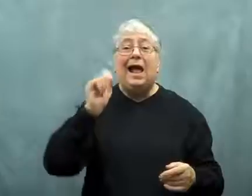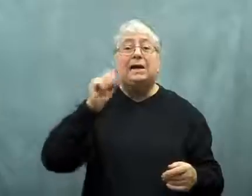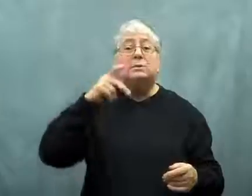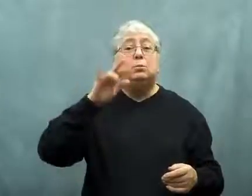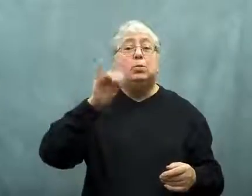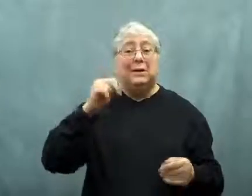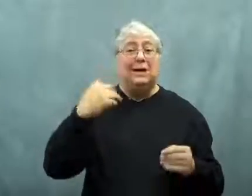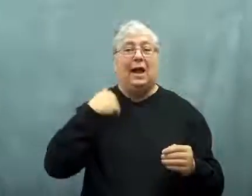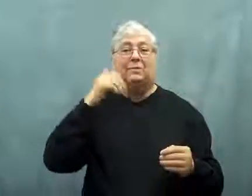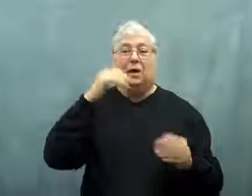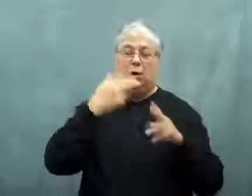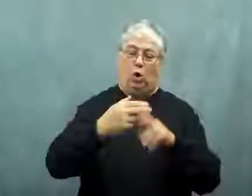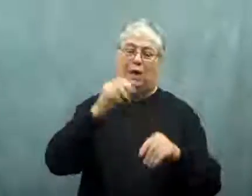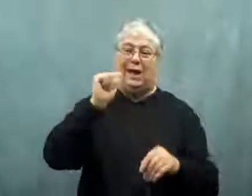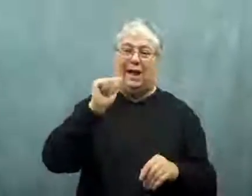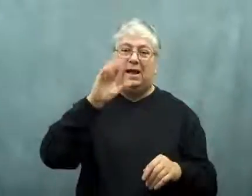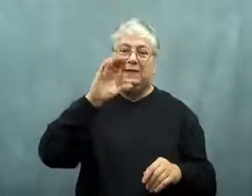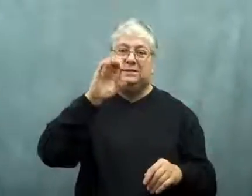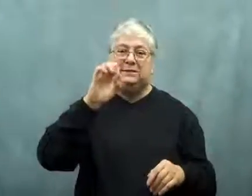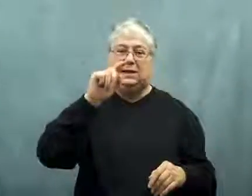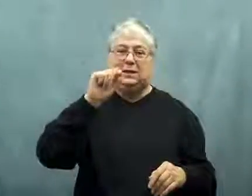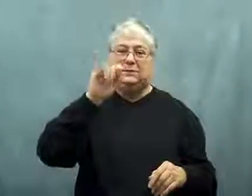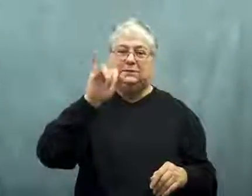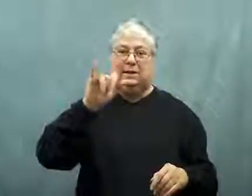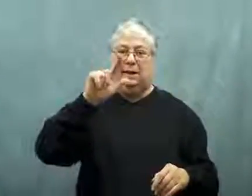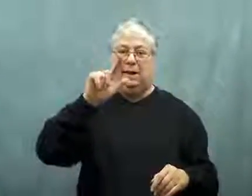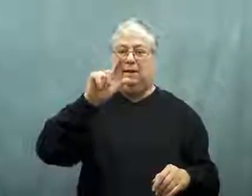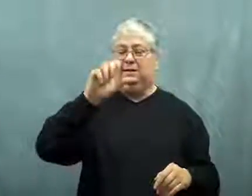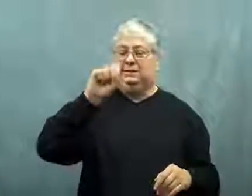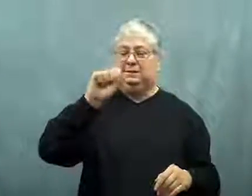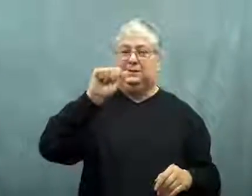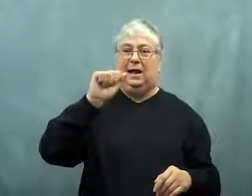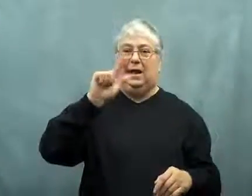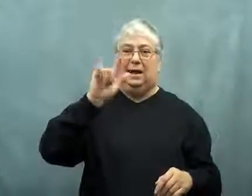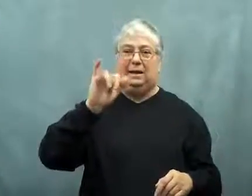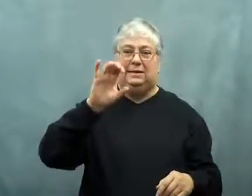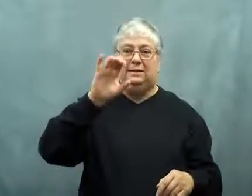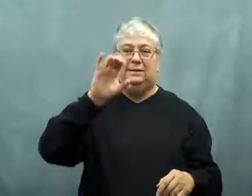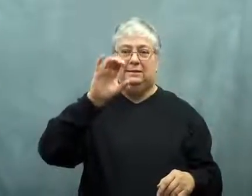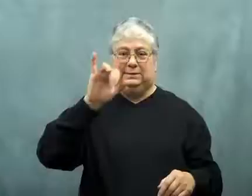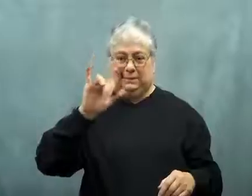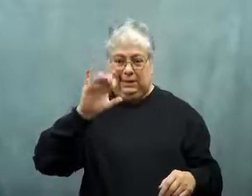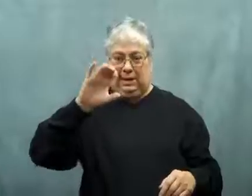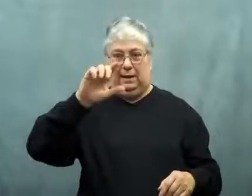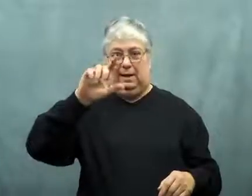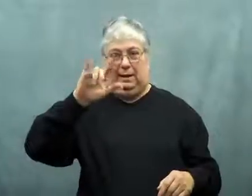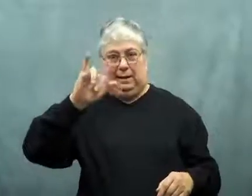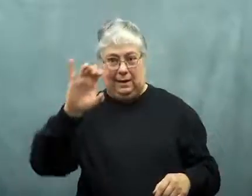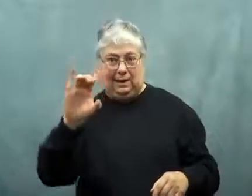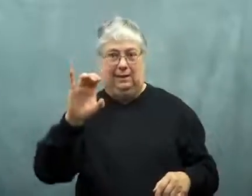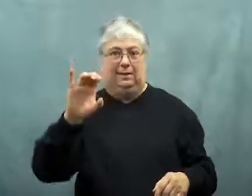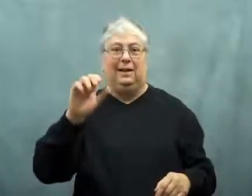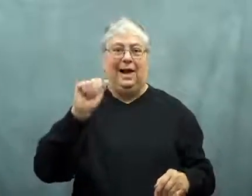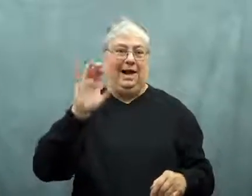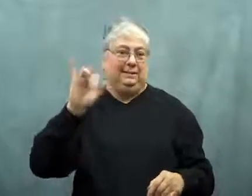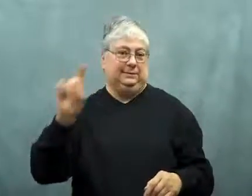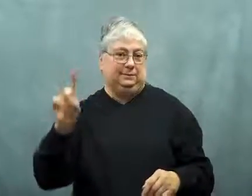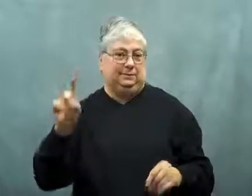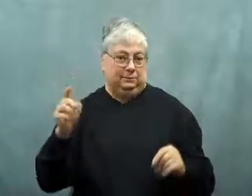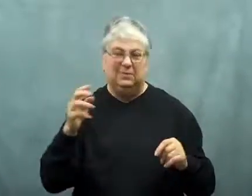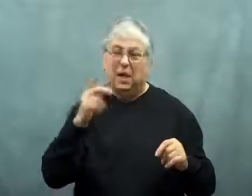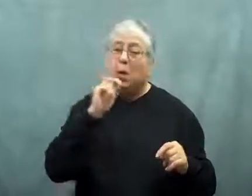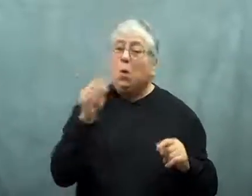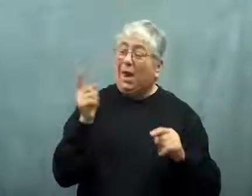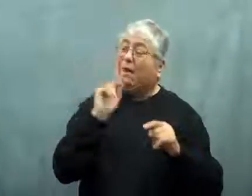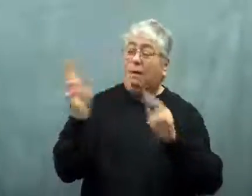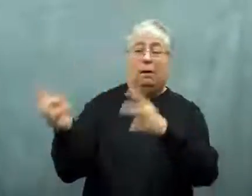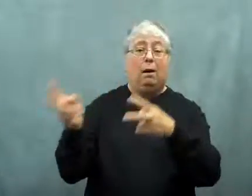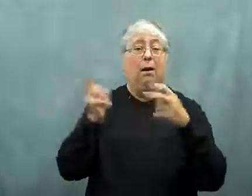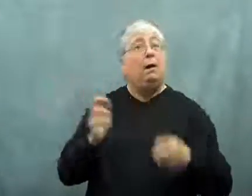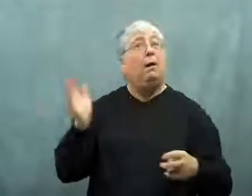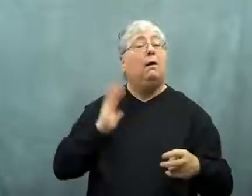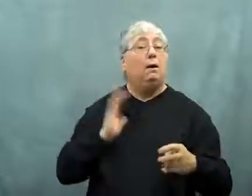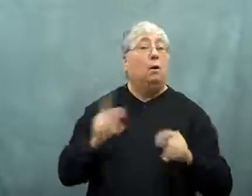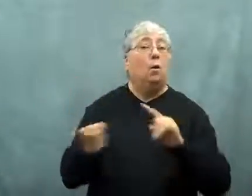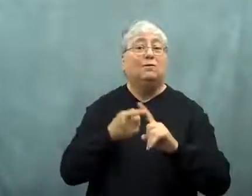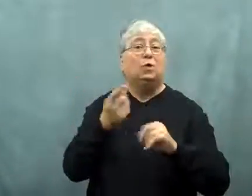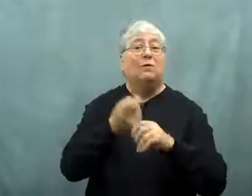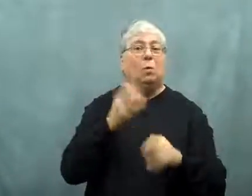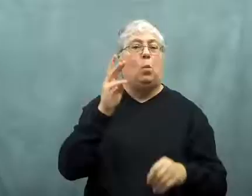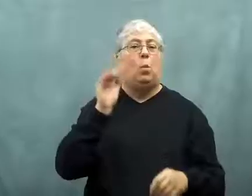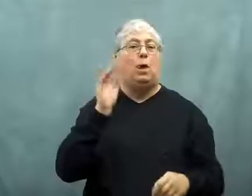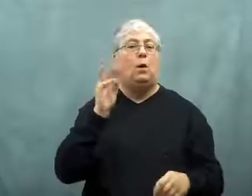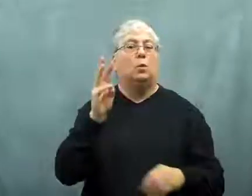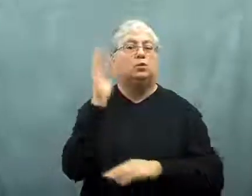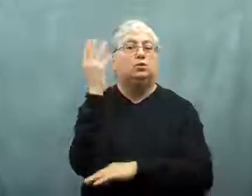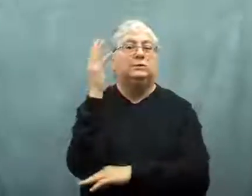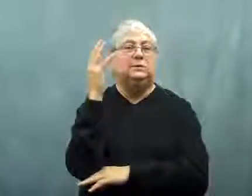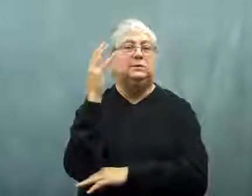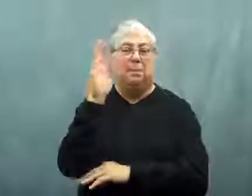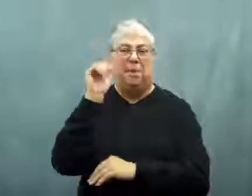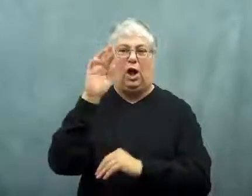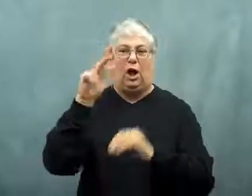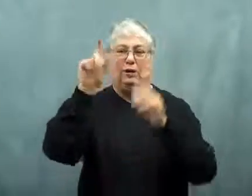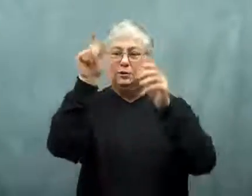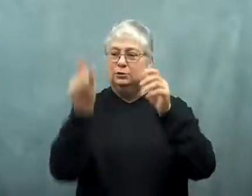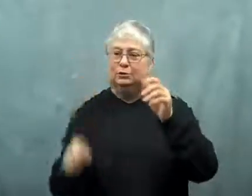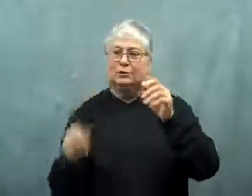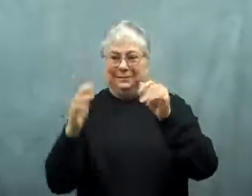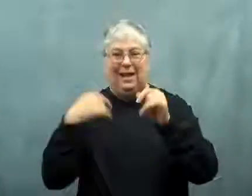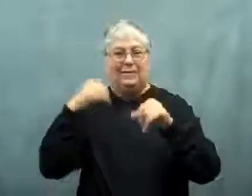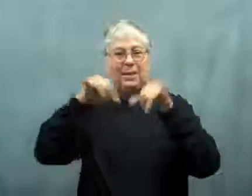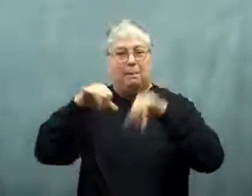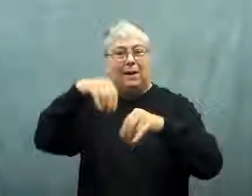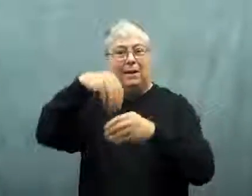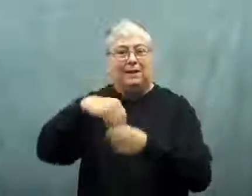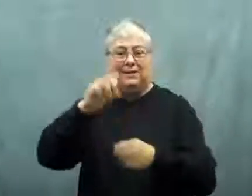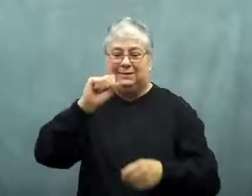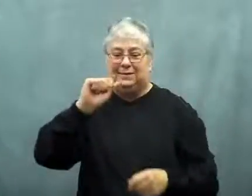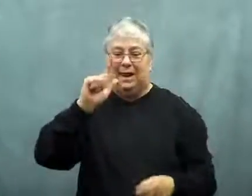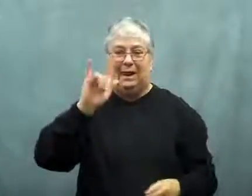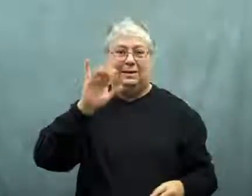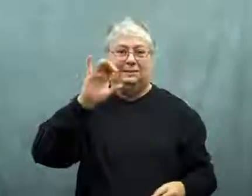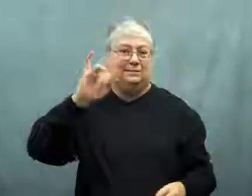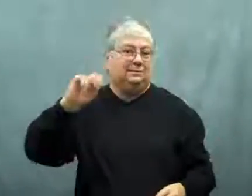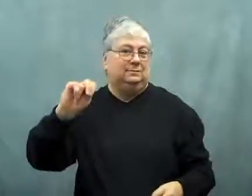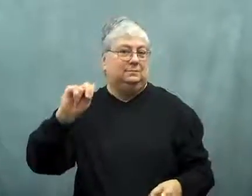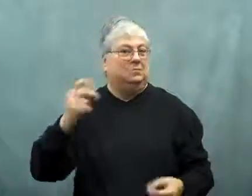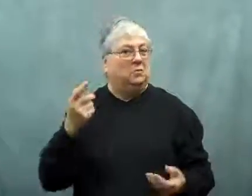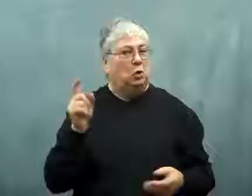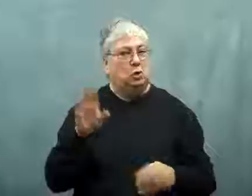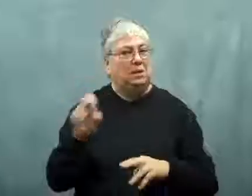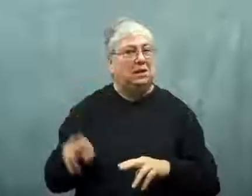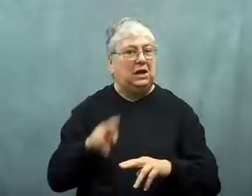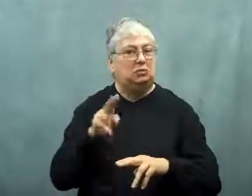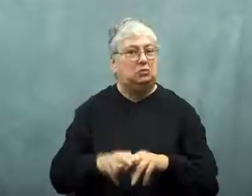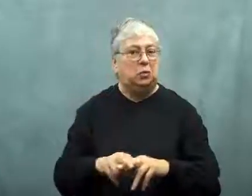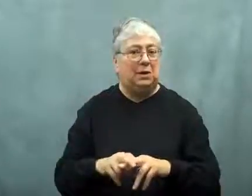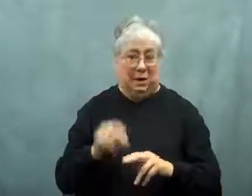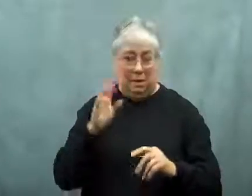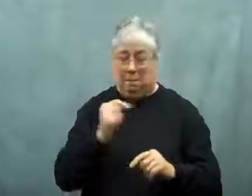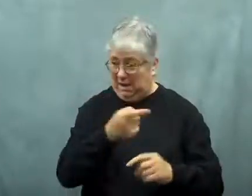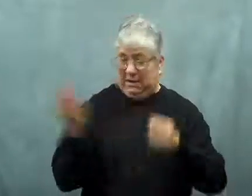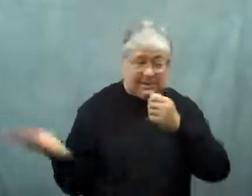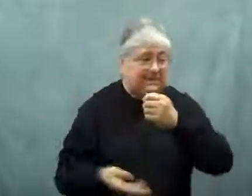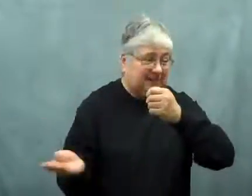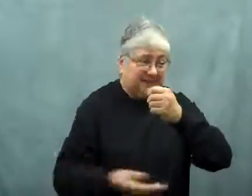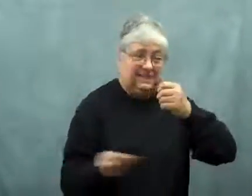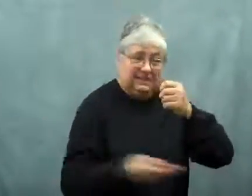It has acetylsalicylic acid which was originally derived from willow trees.